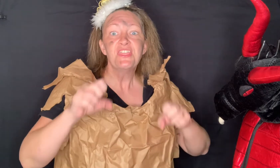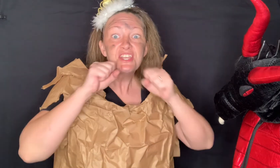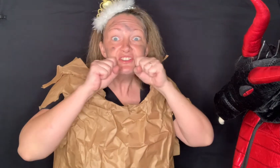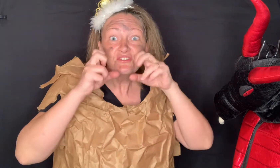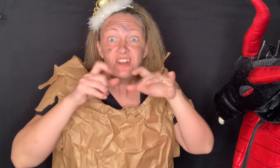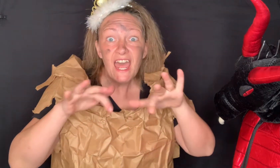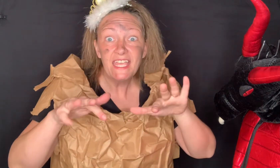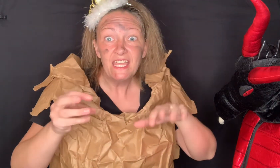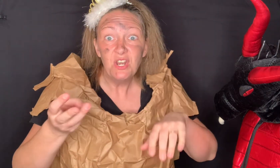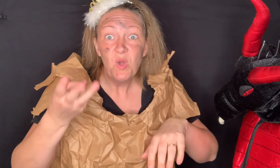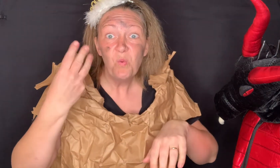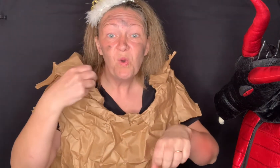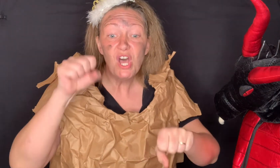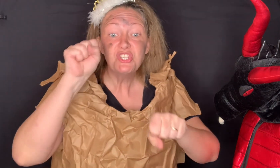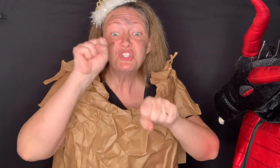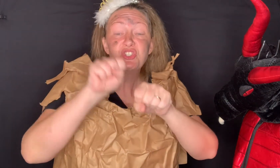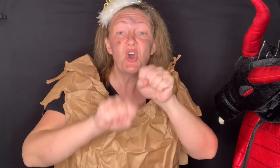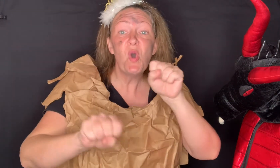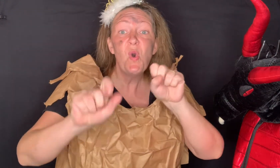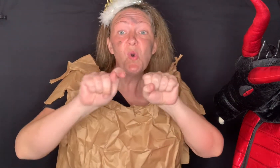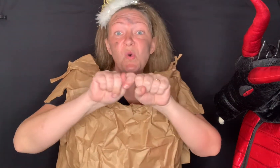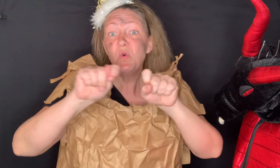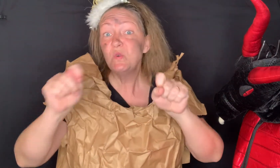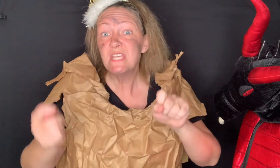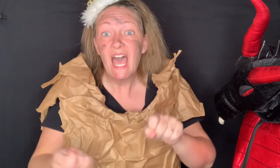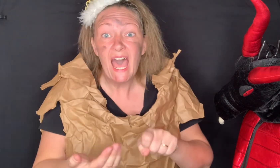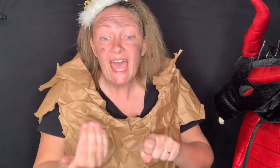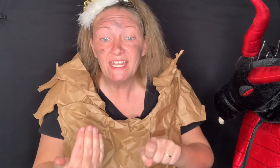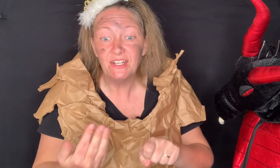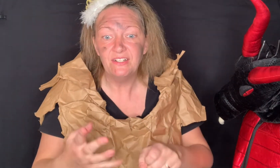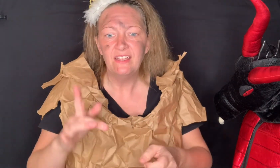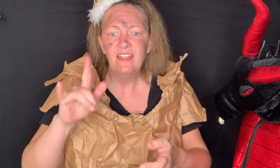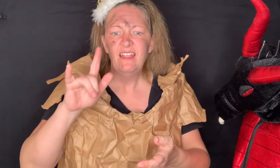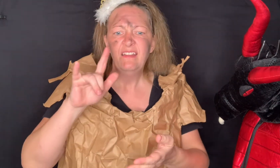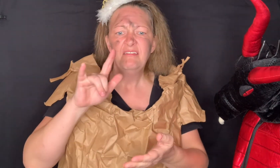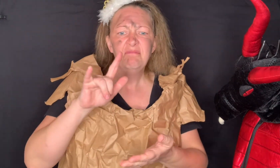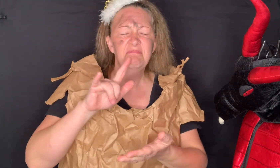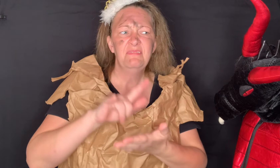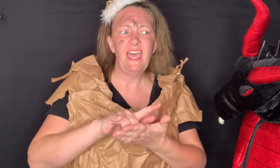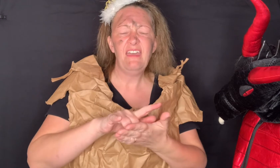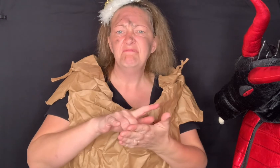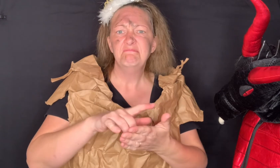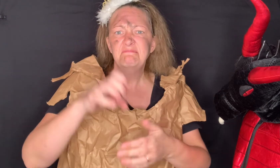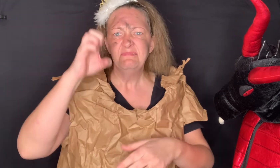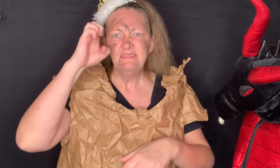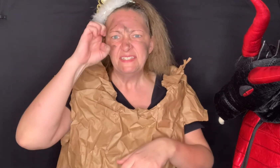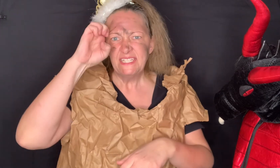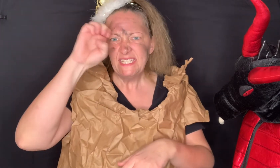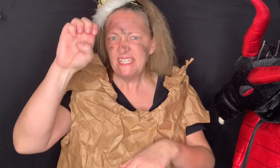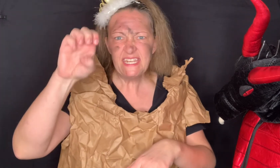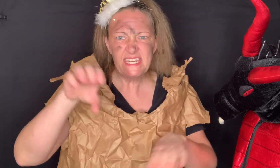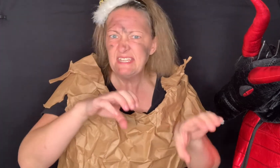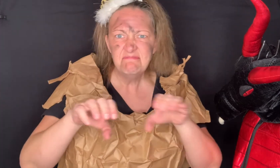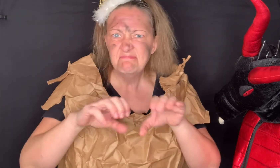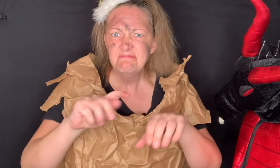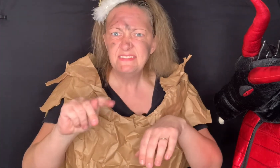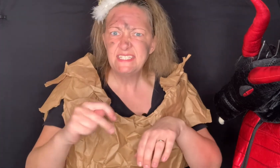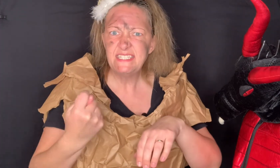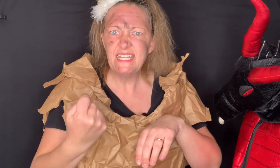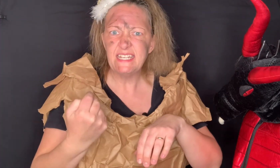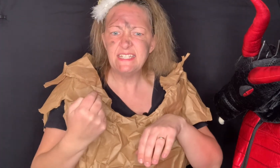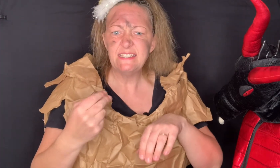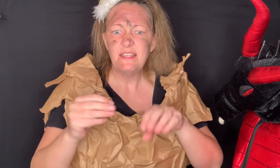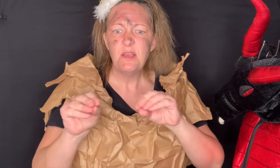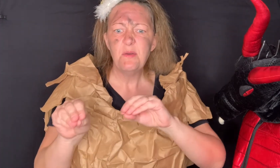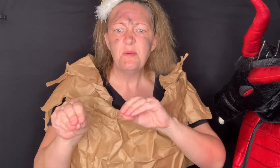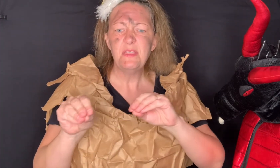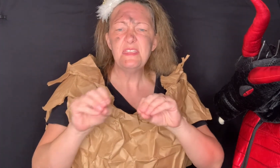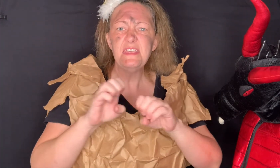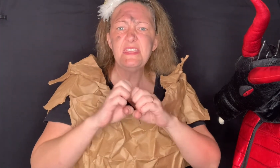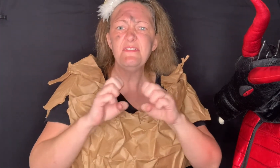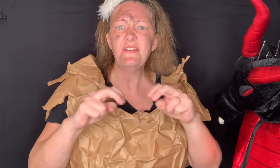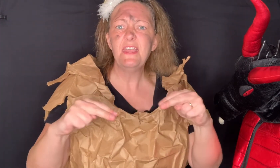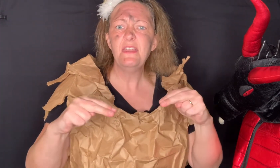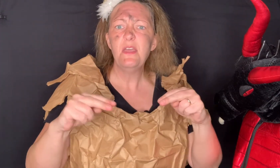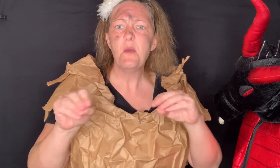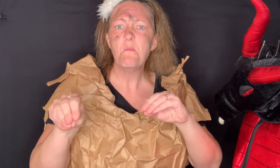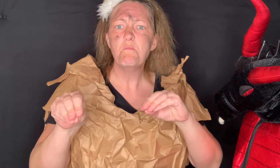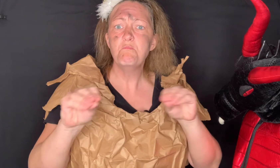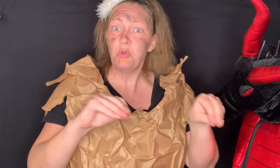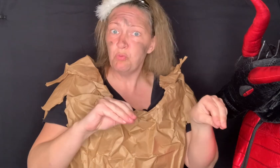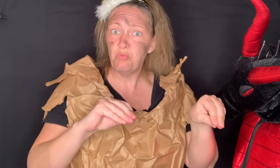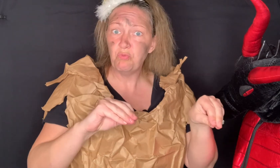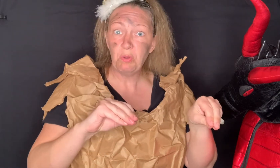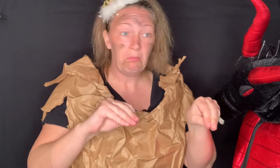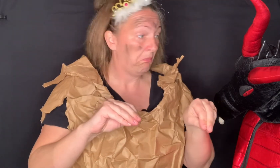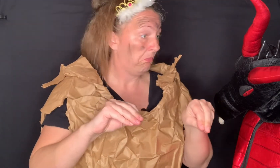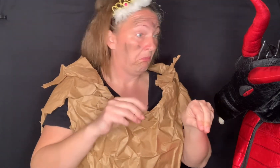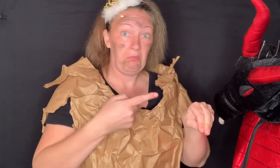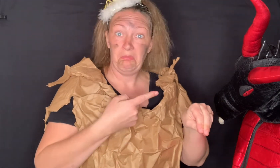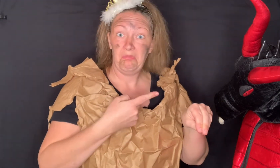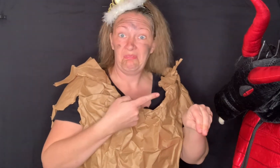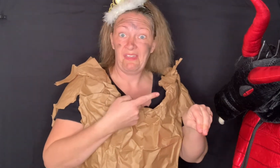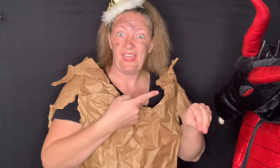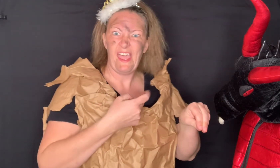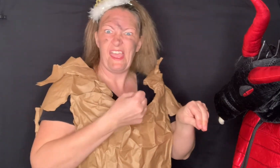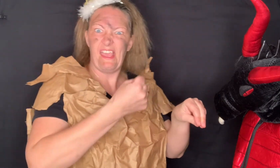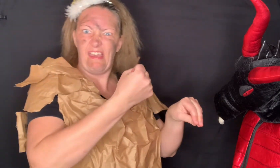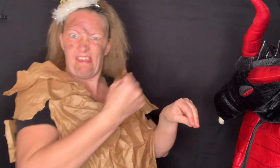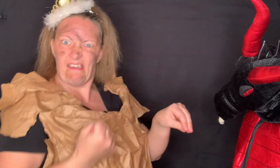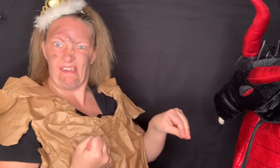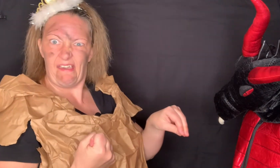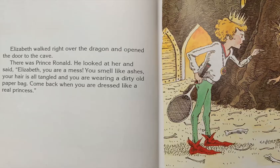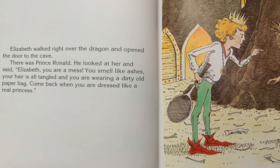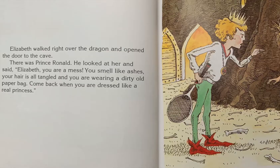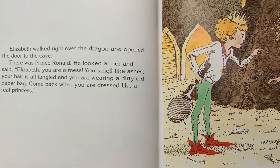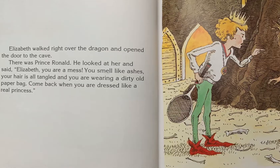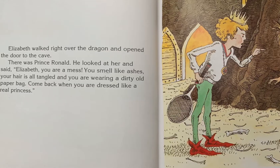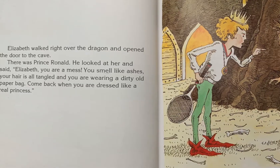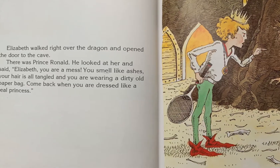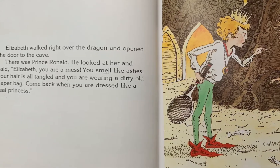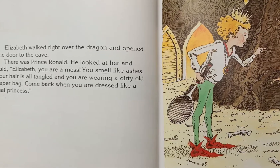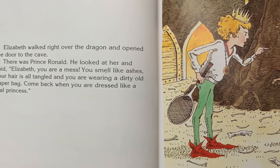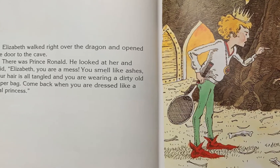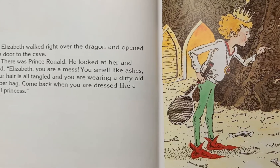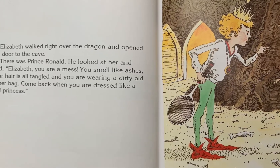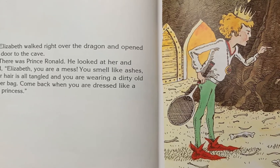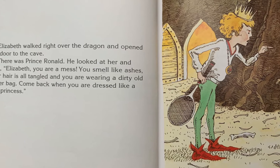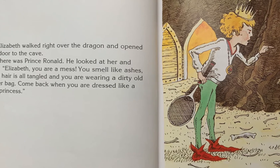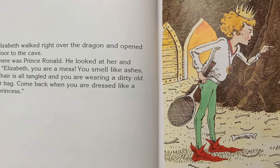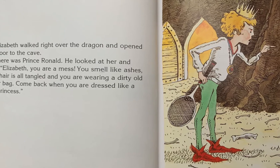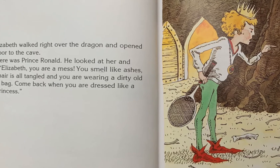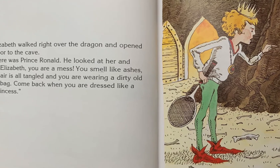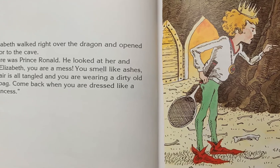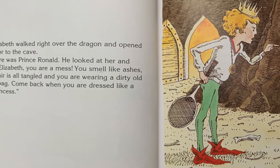The dragon was so tired he didn't even move.